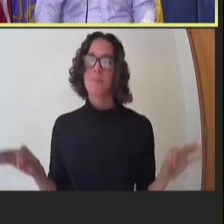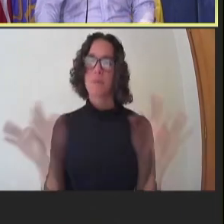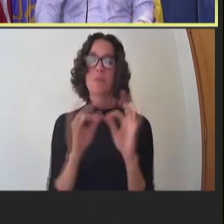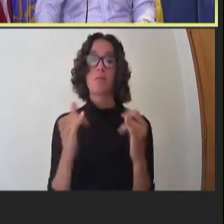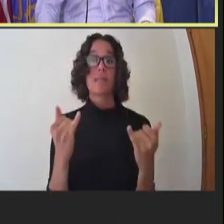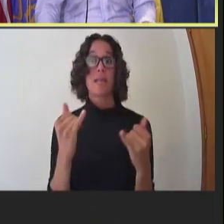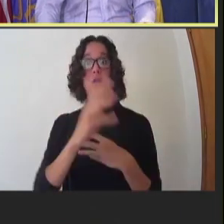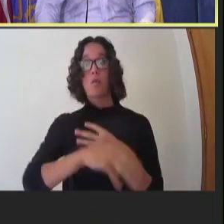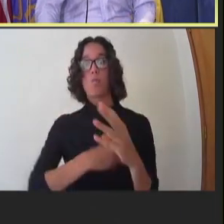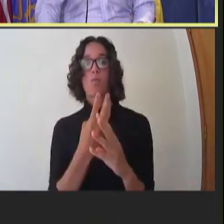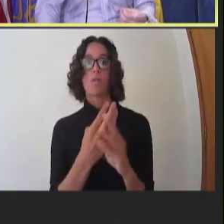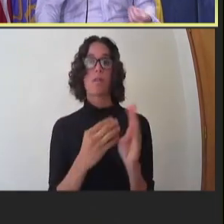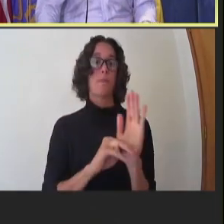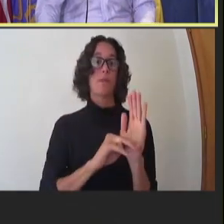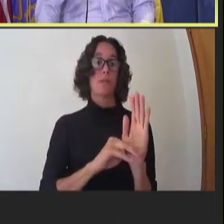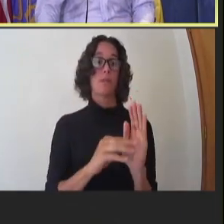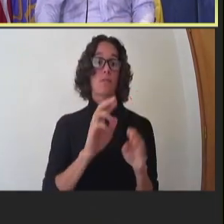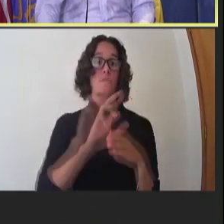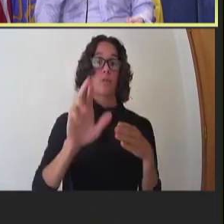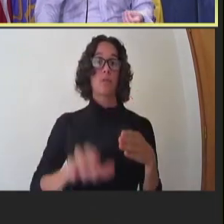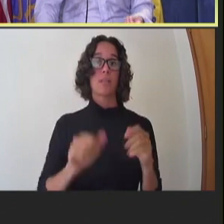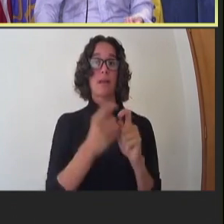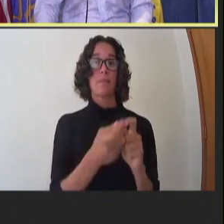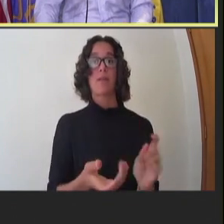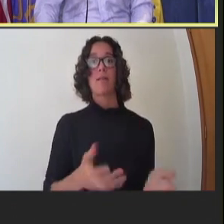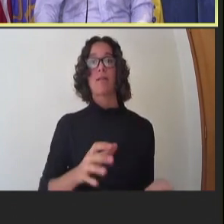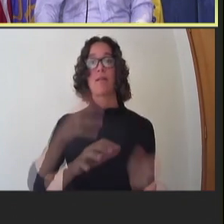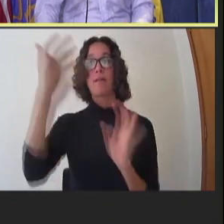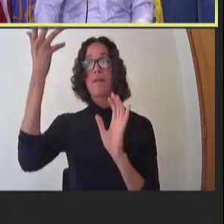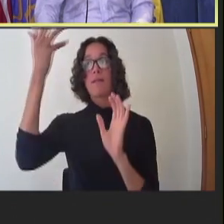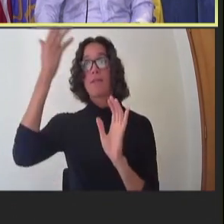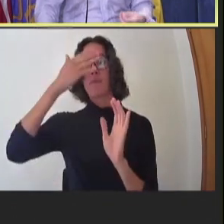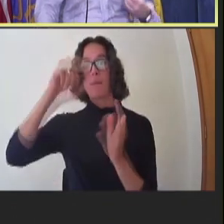modeling results can become front-page news. And when that happens, we need to make sure that the